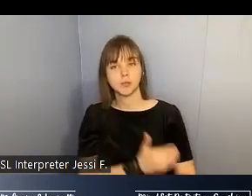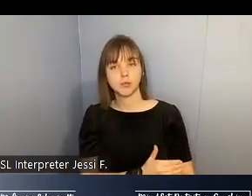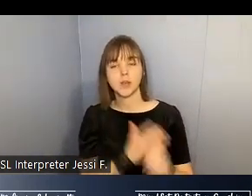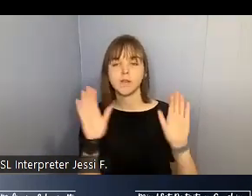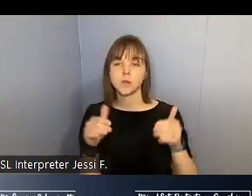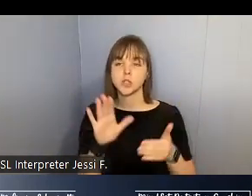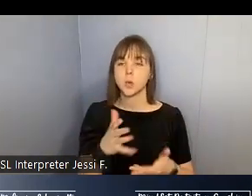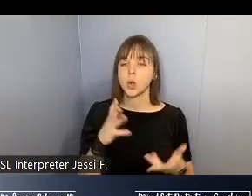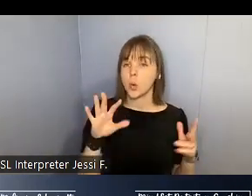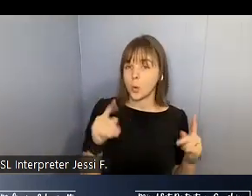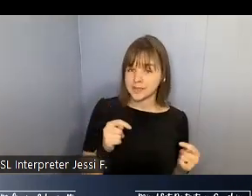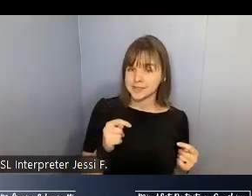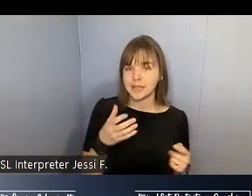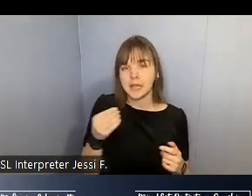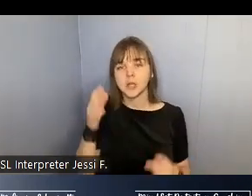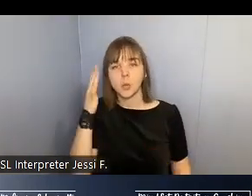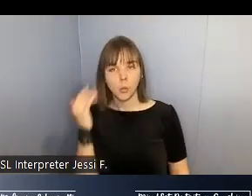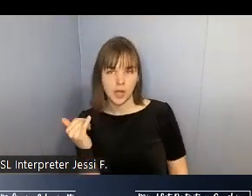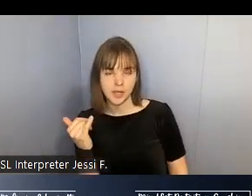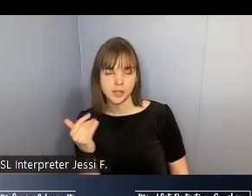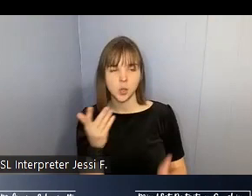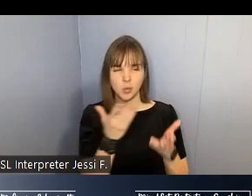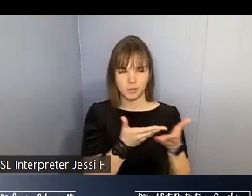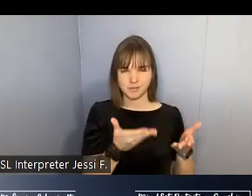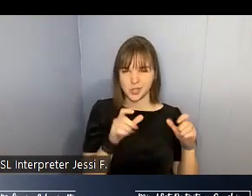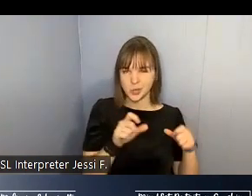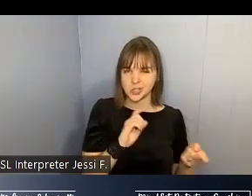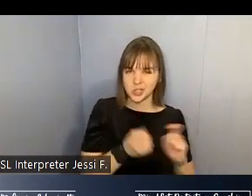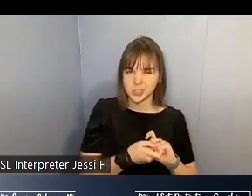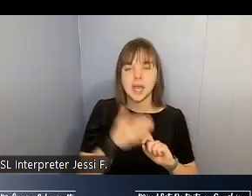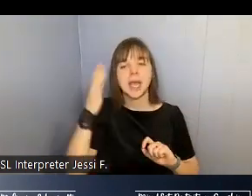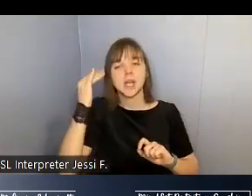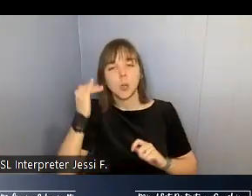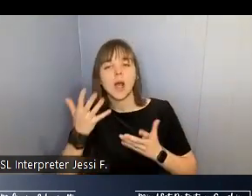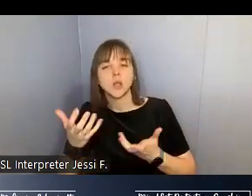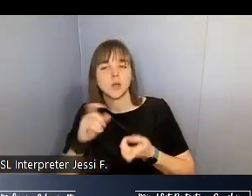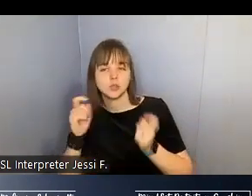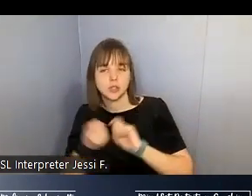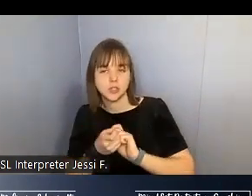And start with the tangible, accessible, doable target. Know what you're aiming for.